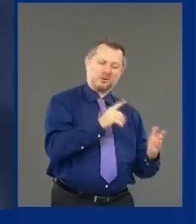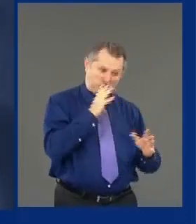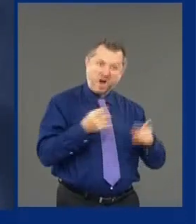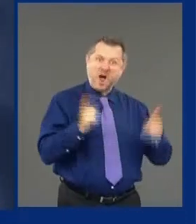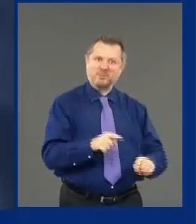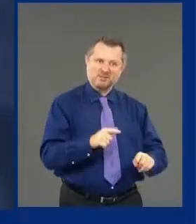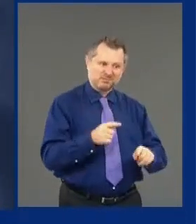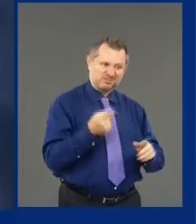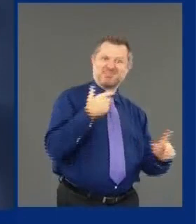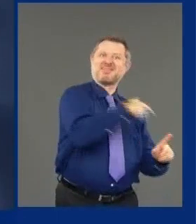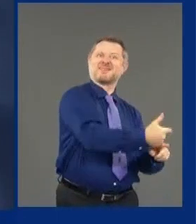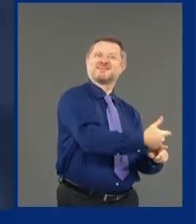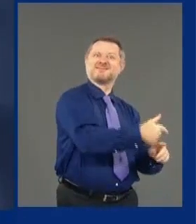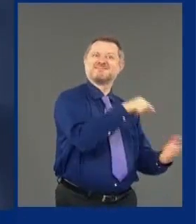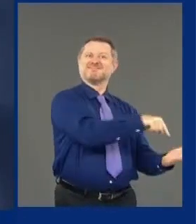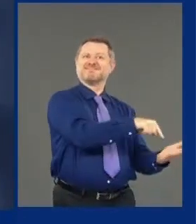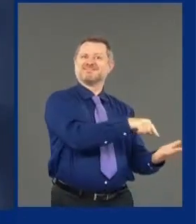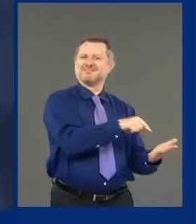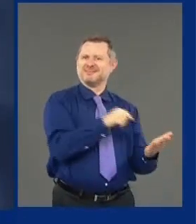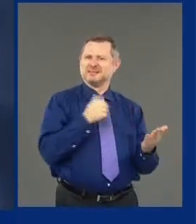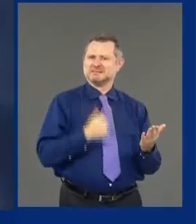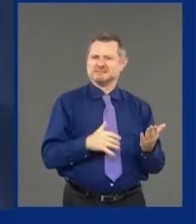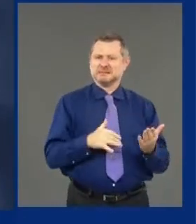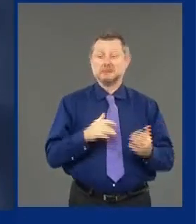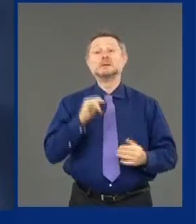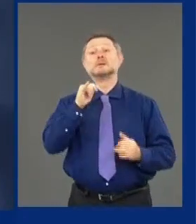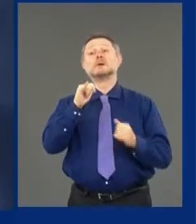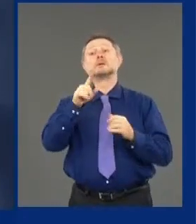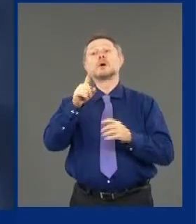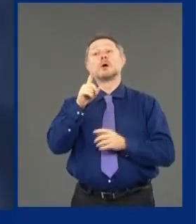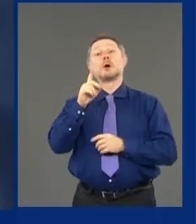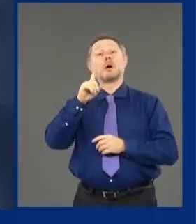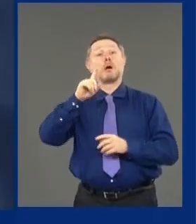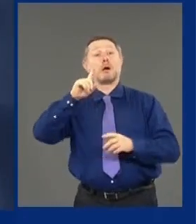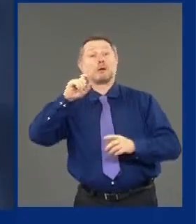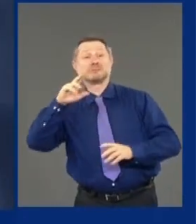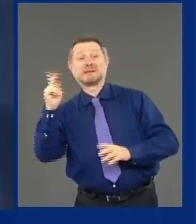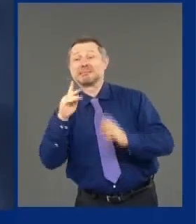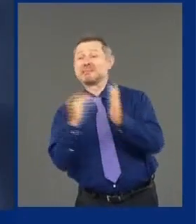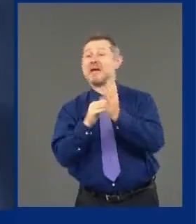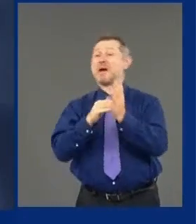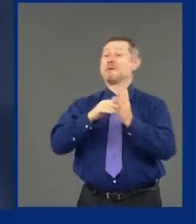TODAY AND THEY'RE SAYING BY WHERE YOU ARE TODAY, THIS IS